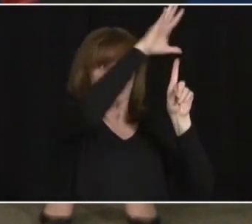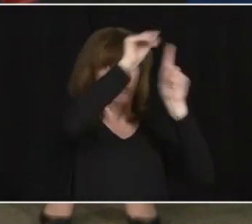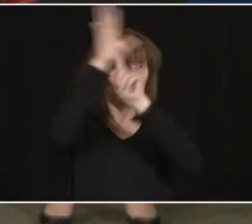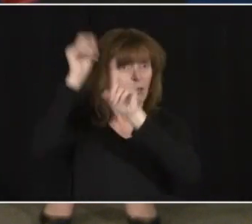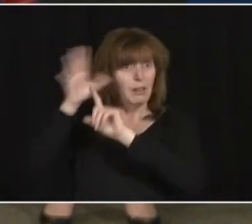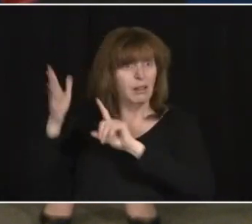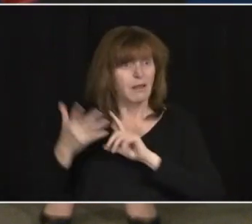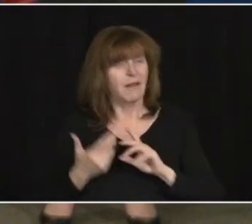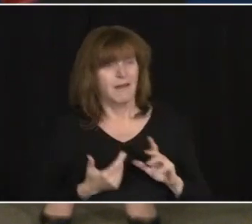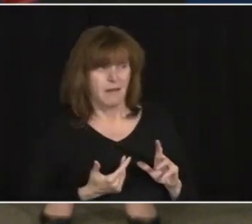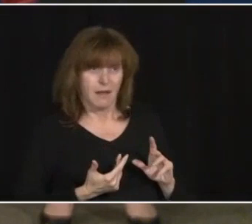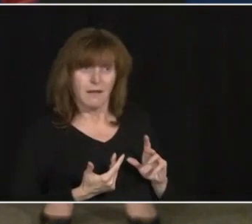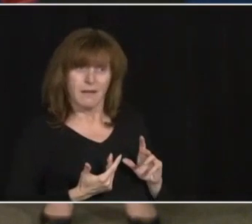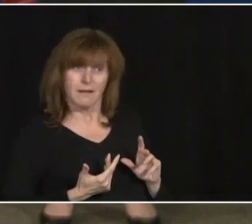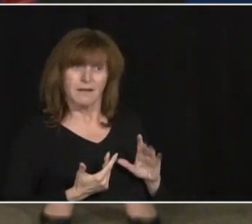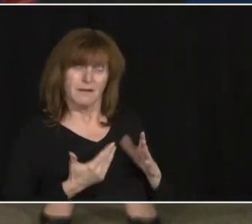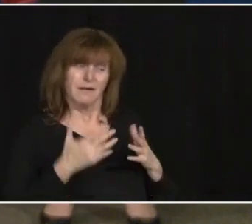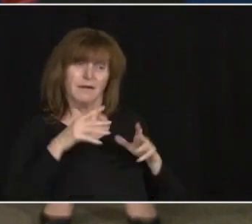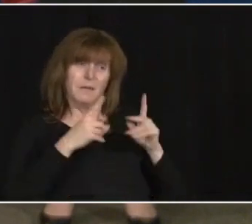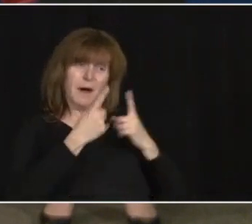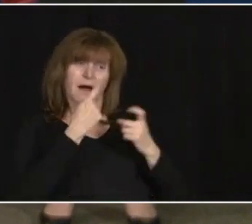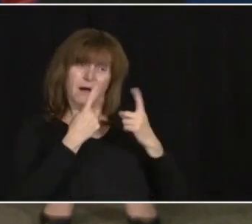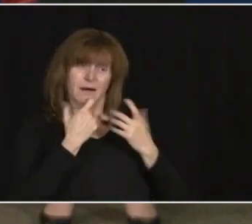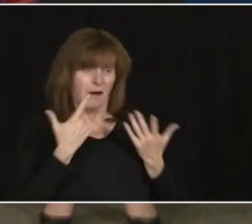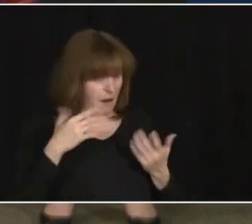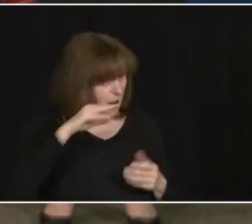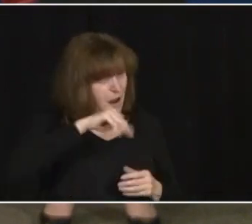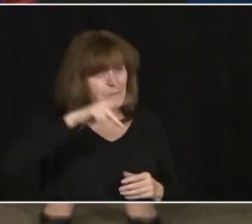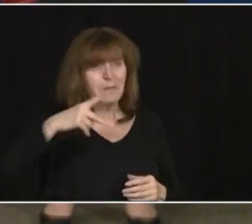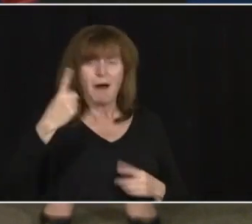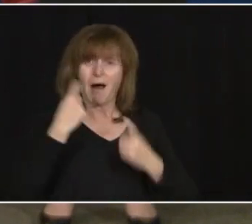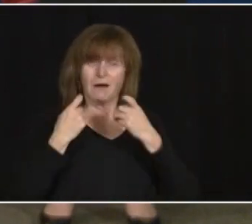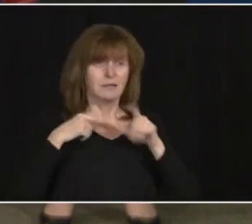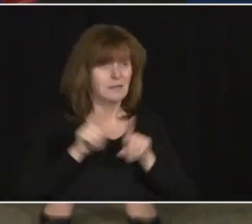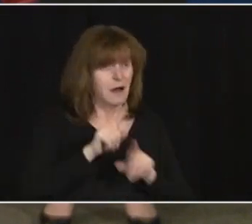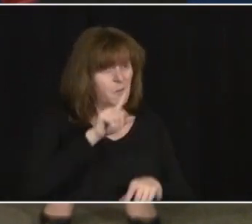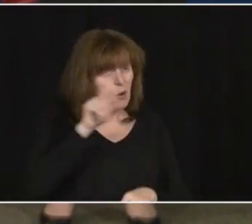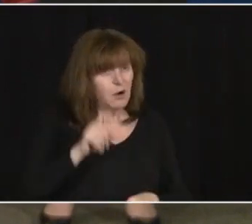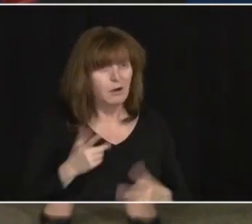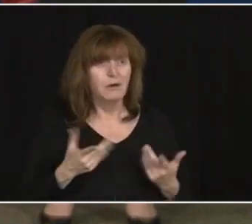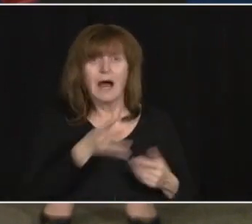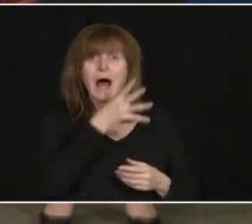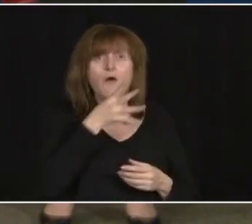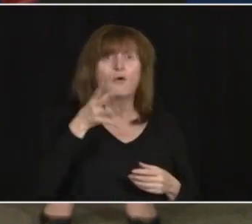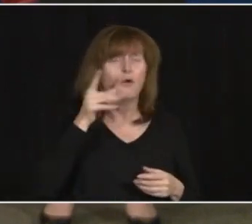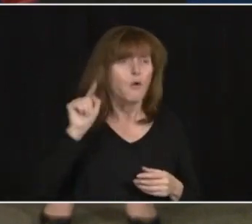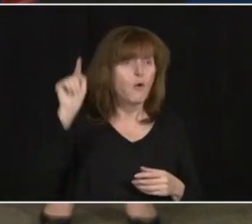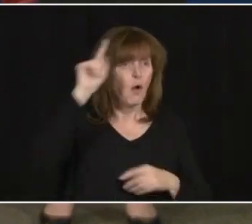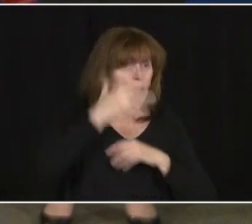in rural areas wondering why they can't open. All it takes is one person. Just one person